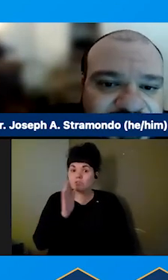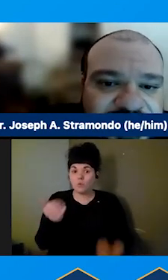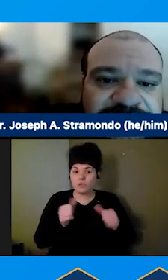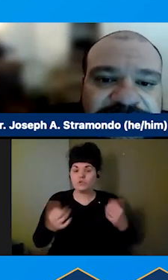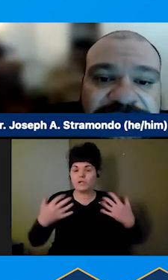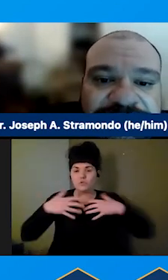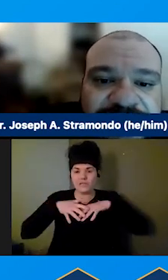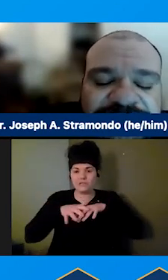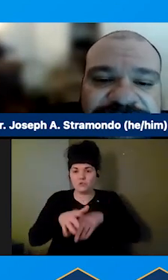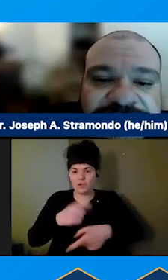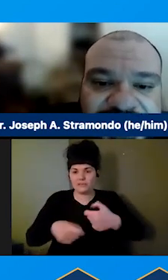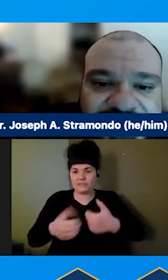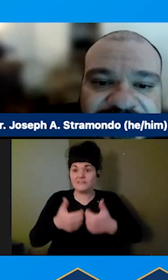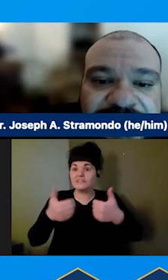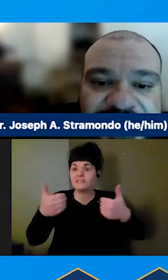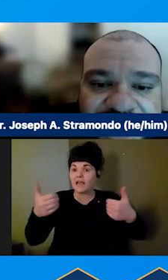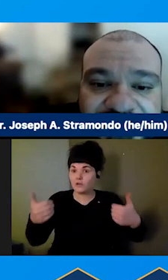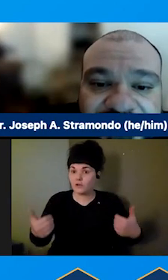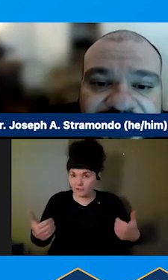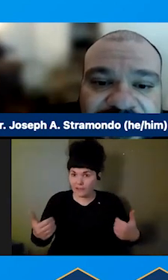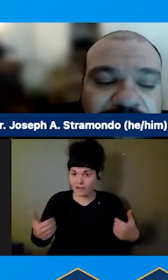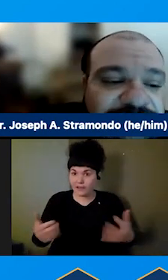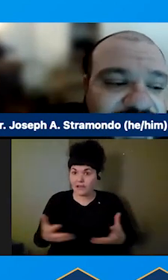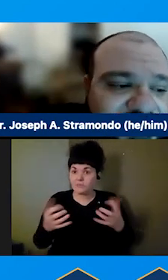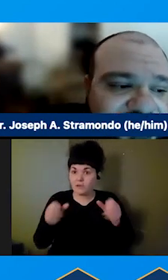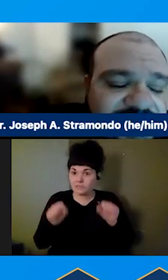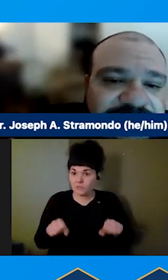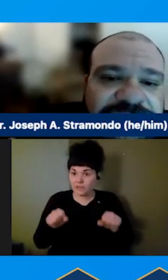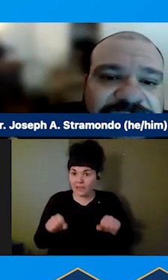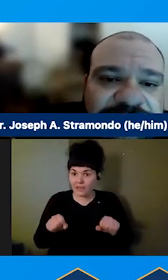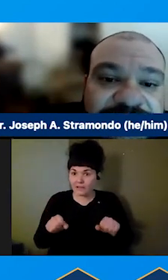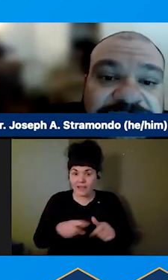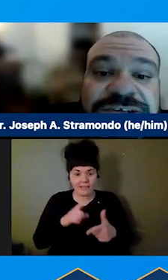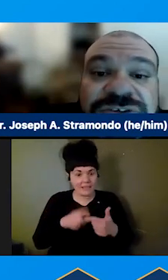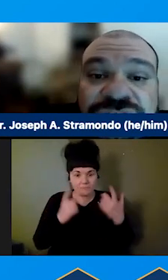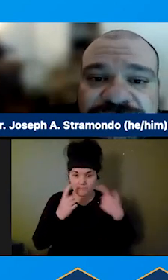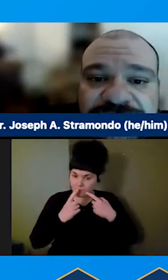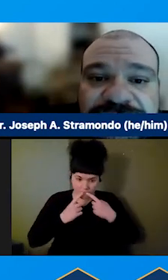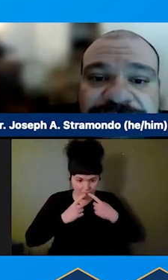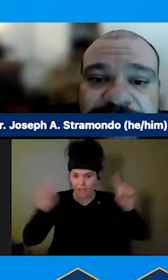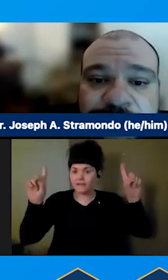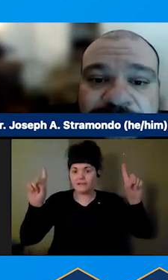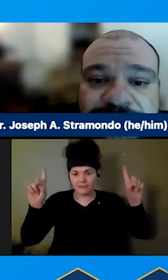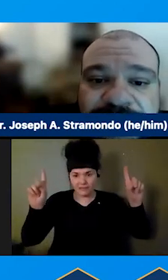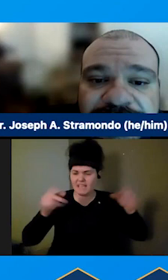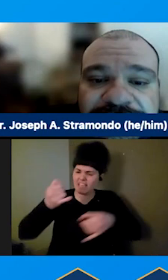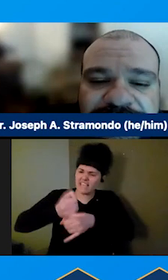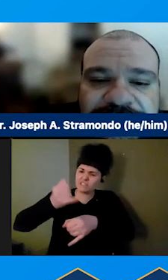than segregate as much as we can and then we'll finally have deinstitutionalize people.